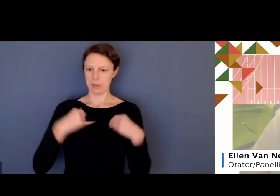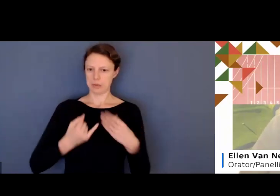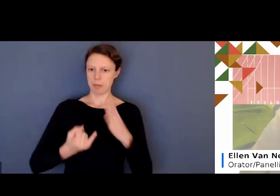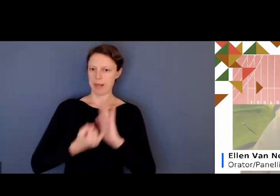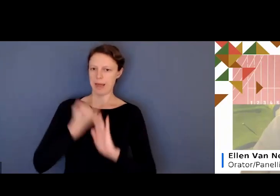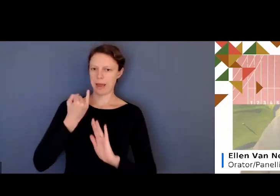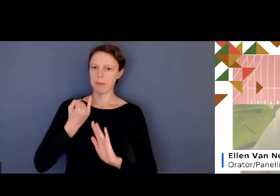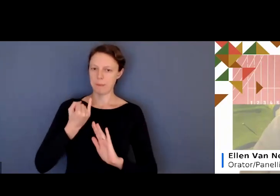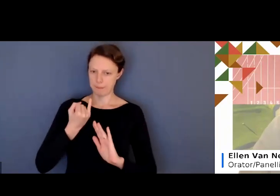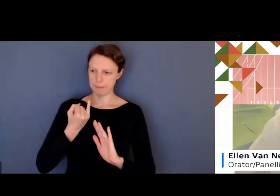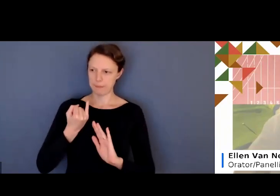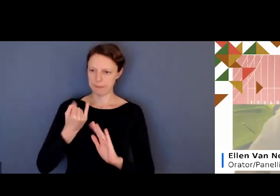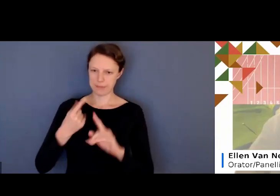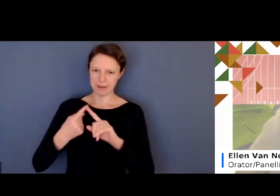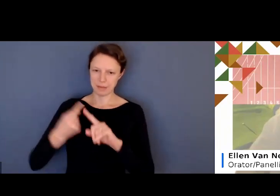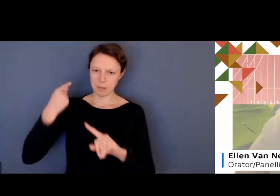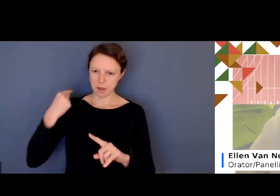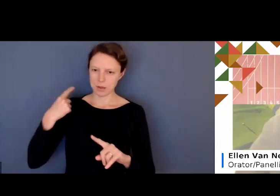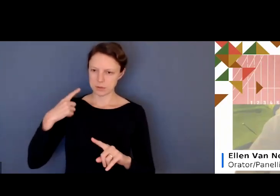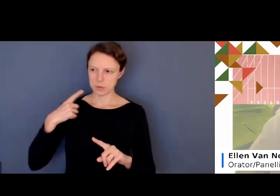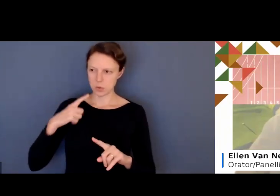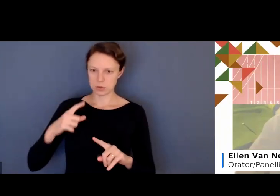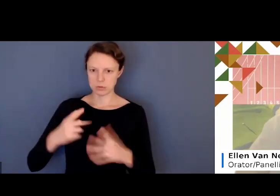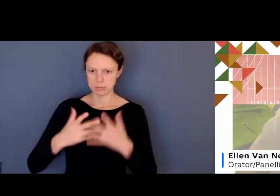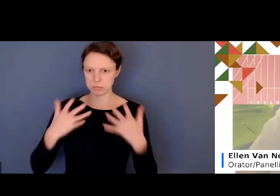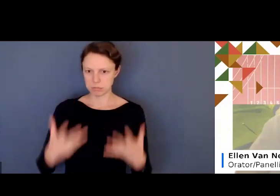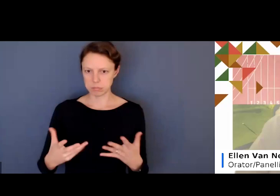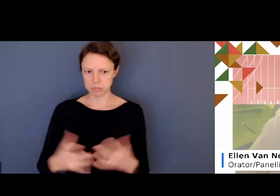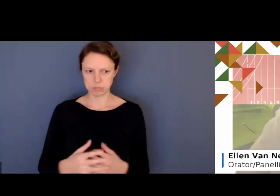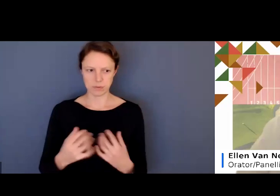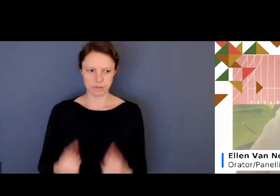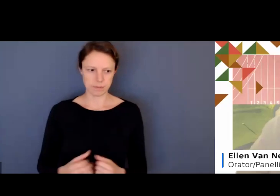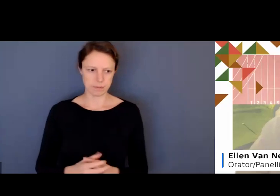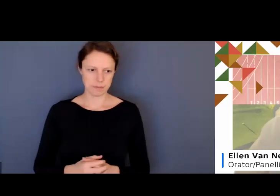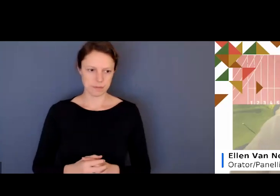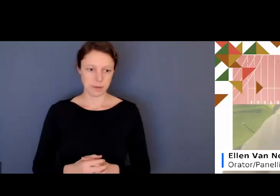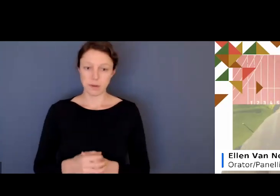a large and deep seated. For example,